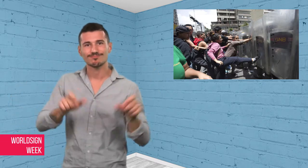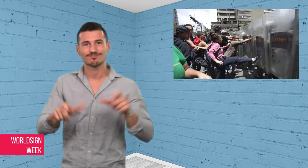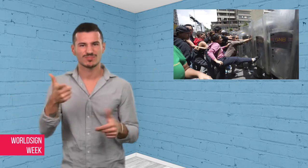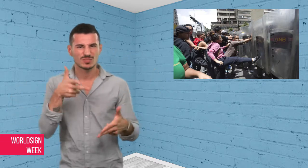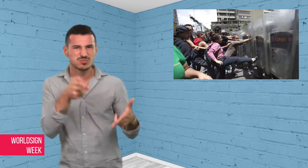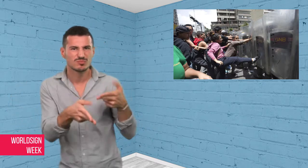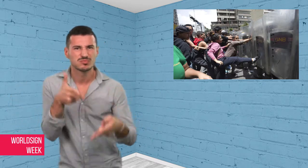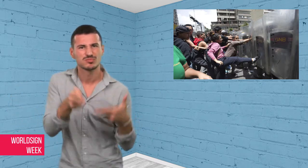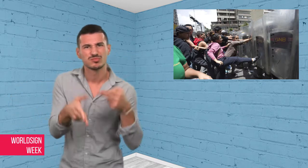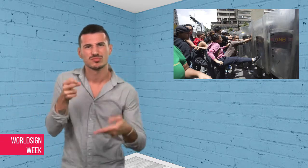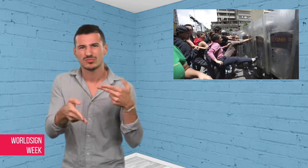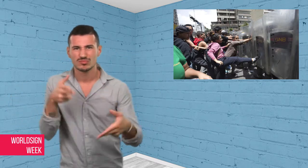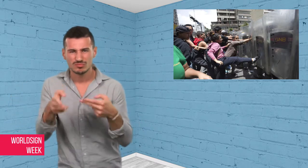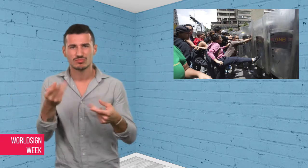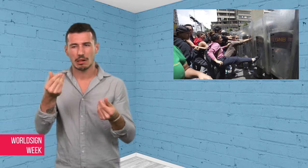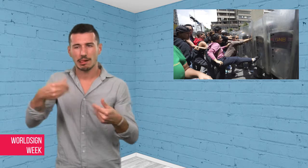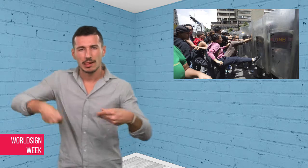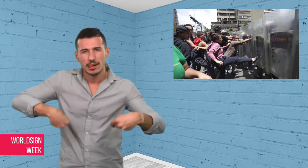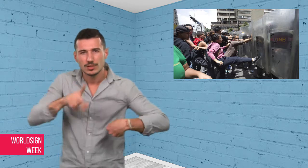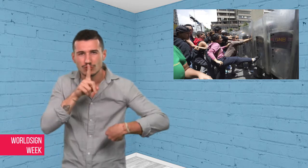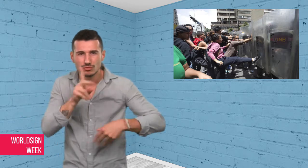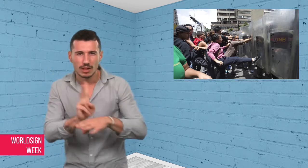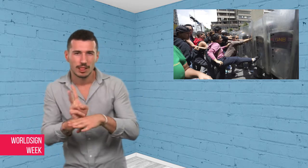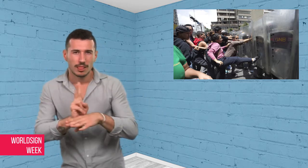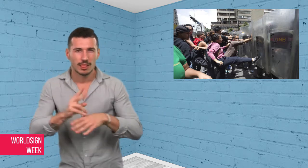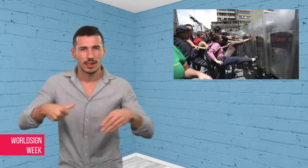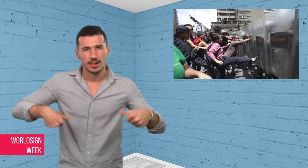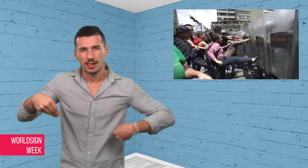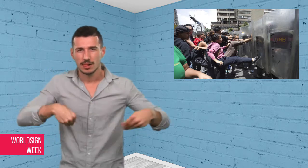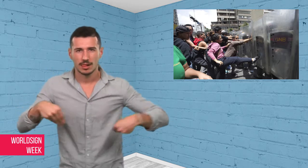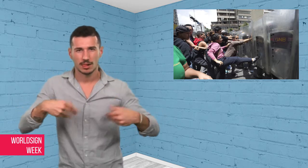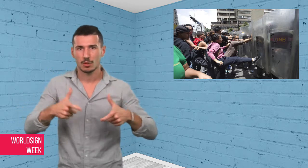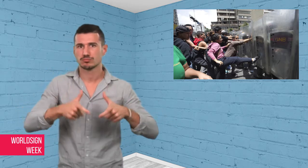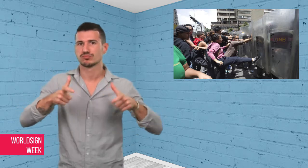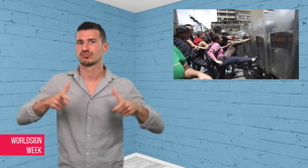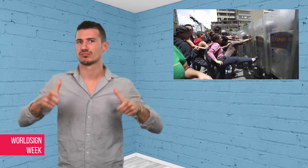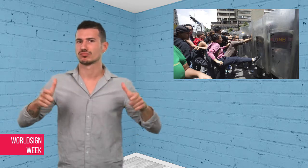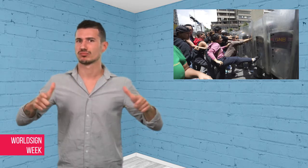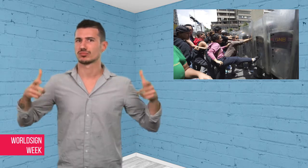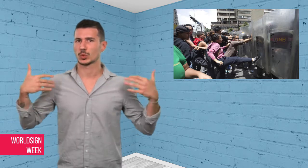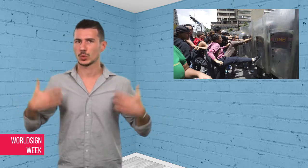Crime and corruption took over the country and